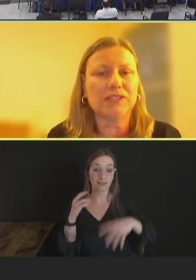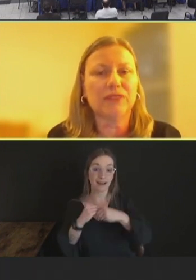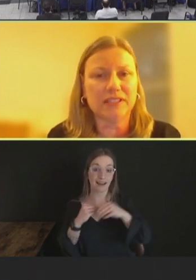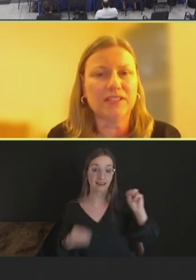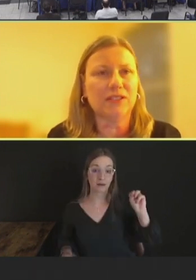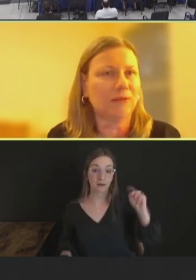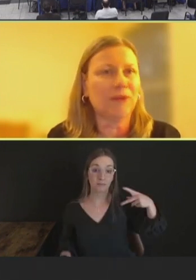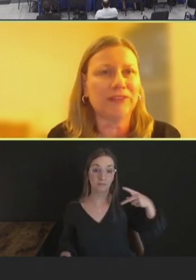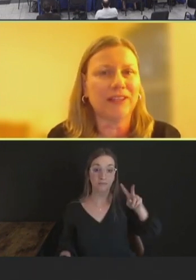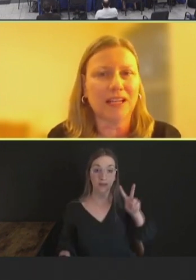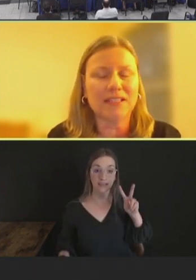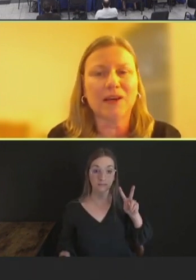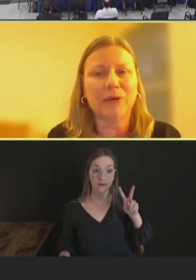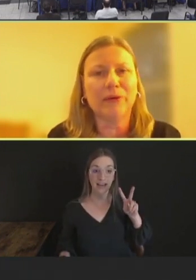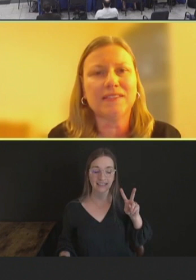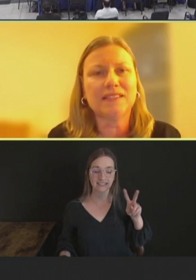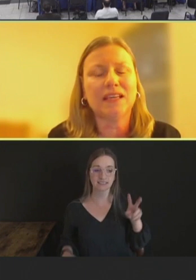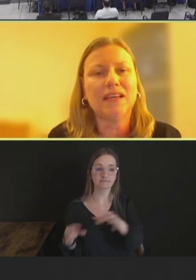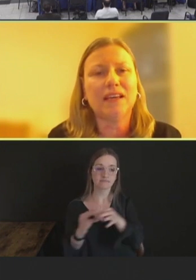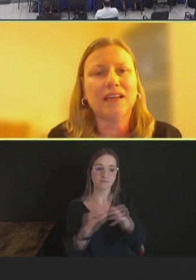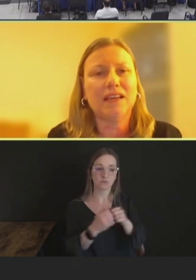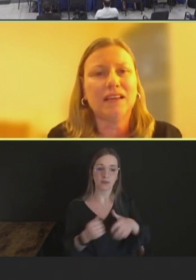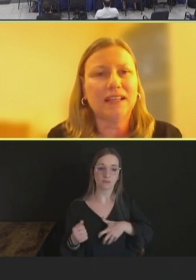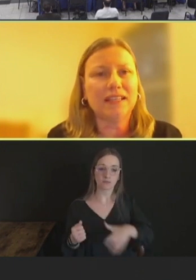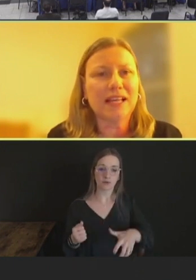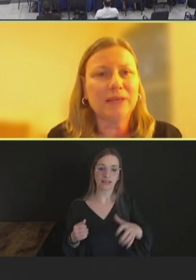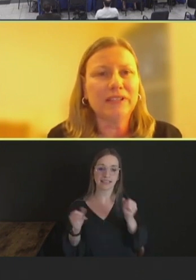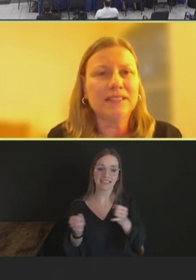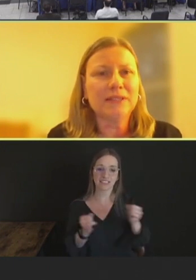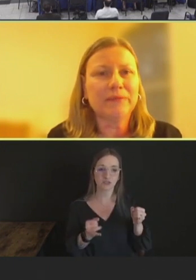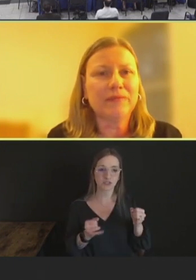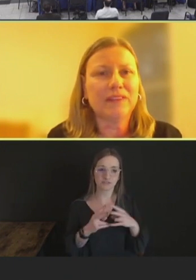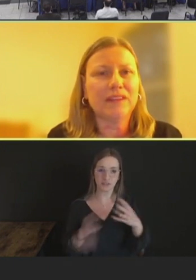very soon, hopefully in the next couple weeks. Next slide please.